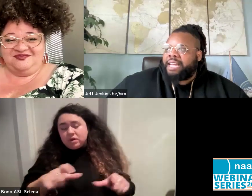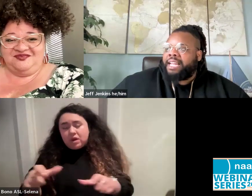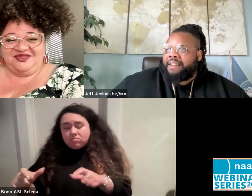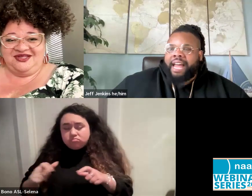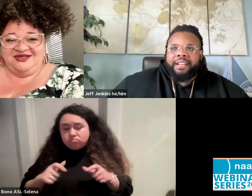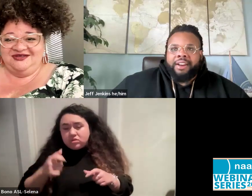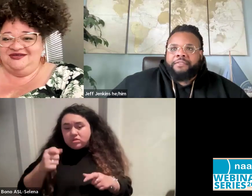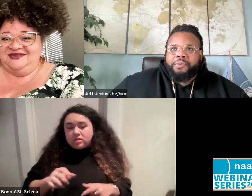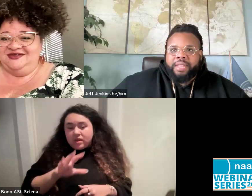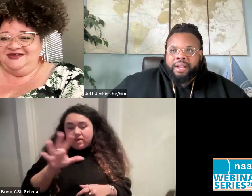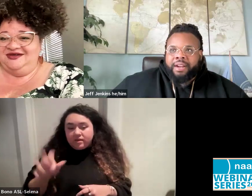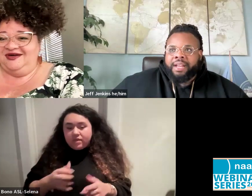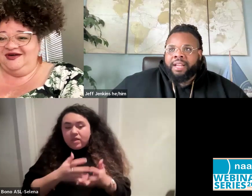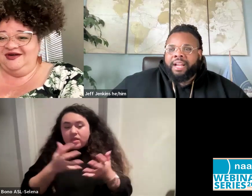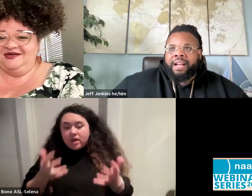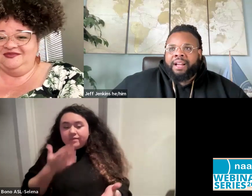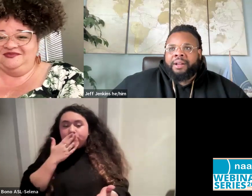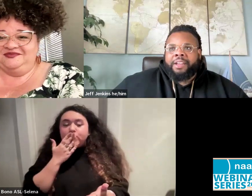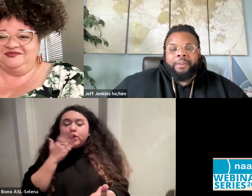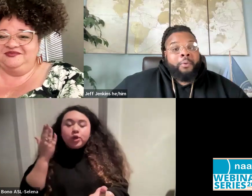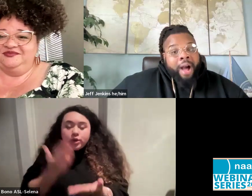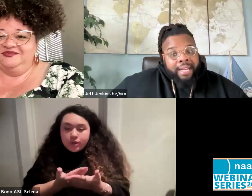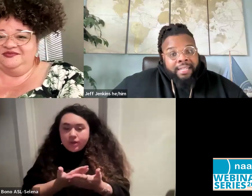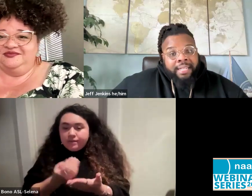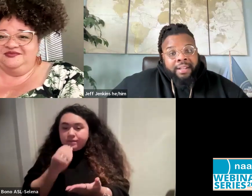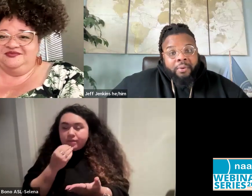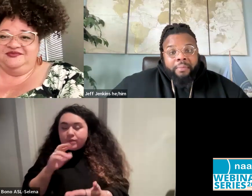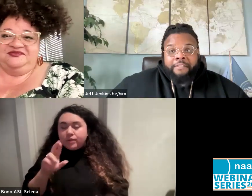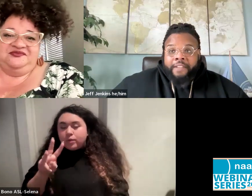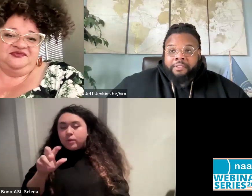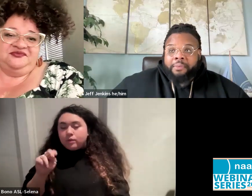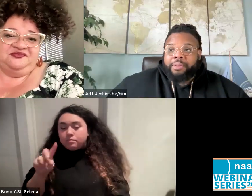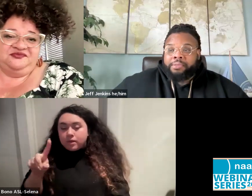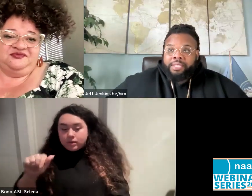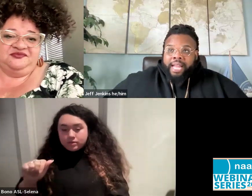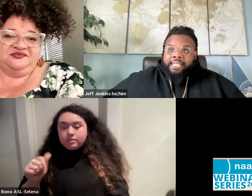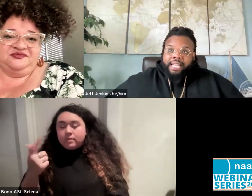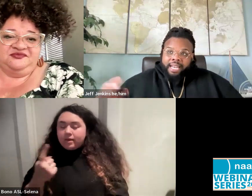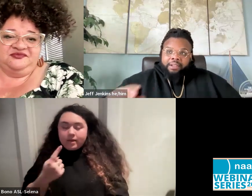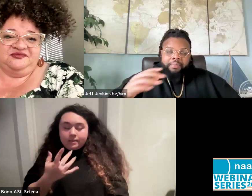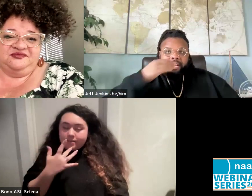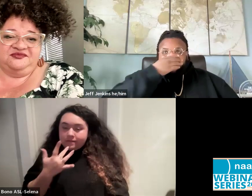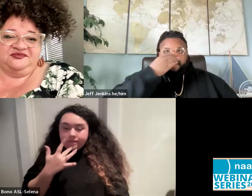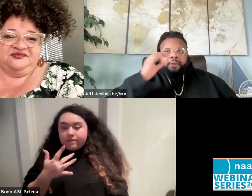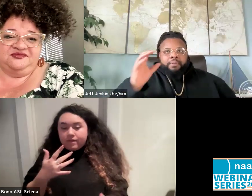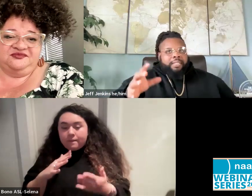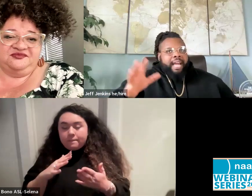I did have a lot of great food there in Rwanda. One of my favorite moments was actually in the community center that we were at.